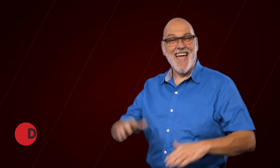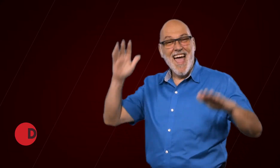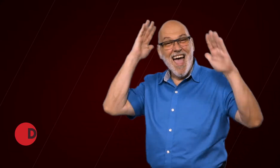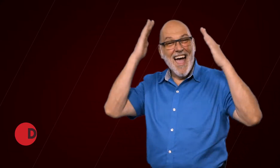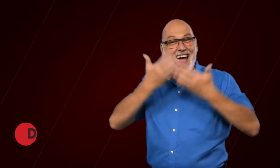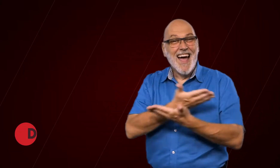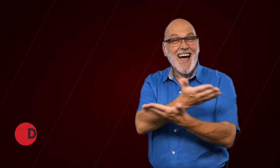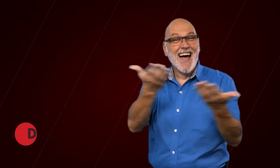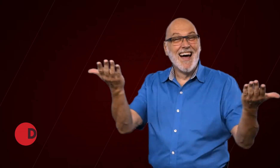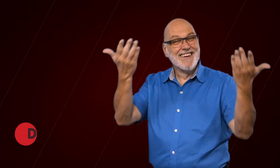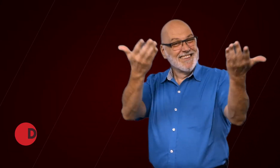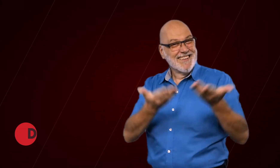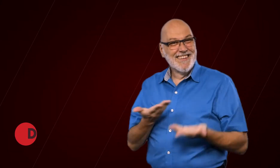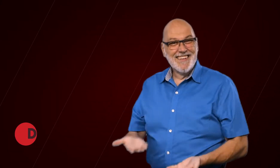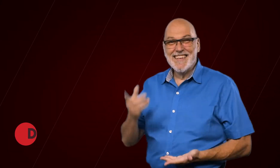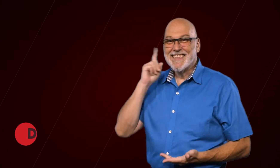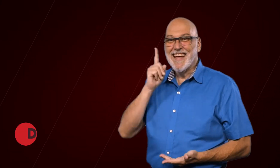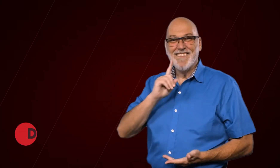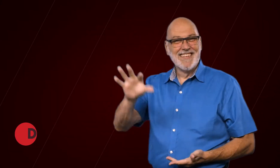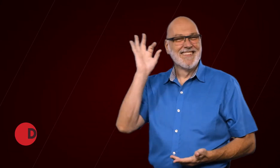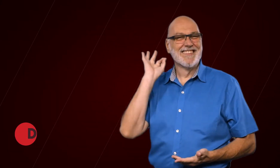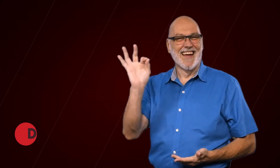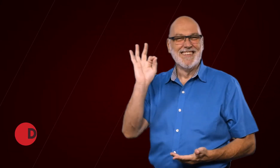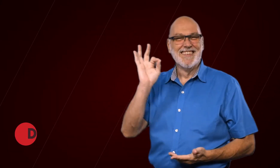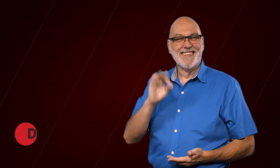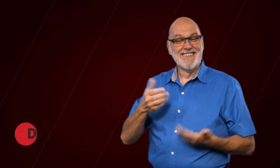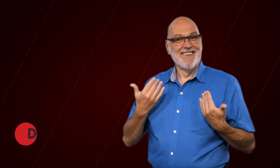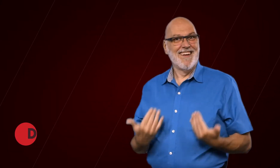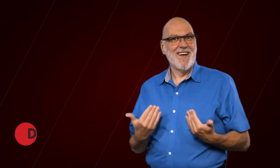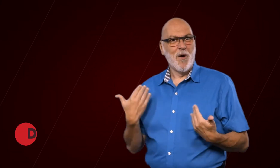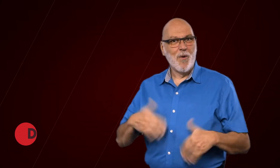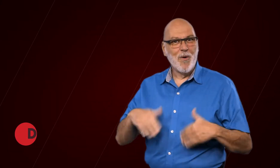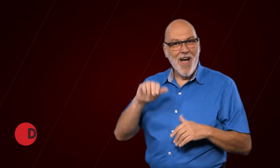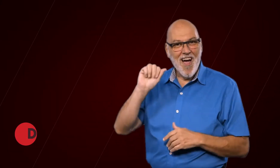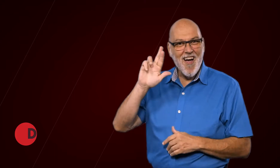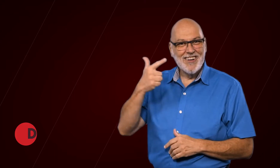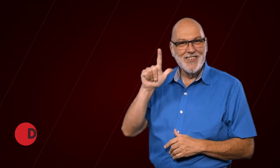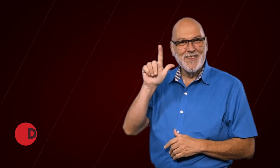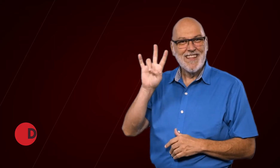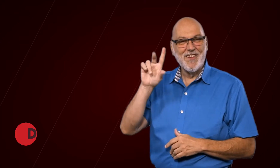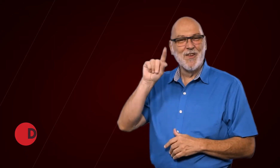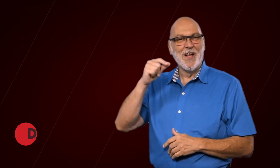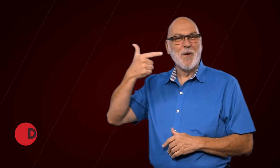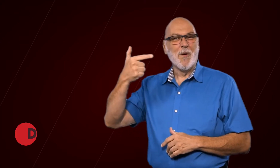[Anselmo]: Hello! This is DeafDots, 27 August 2021.